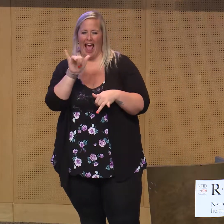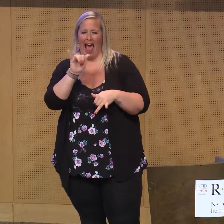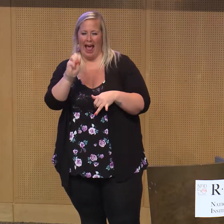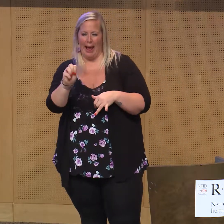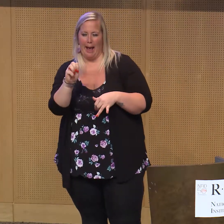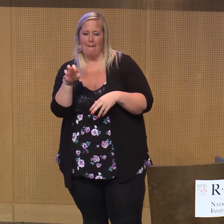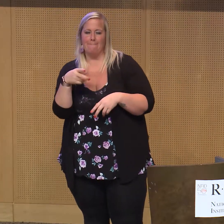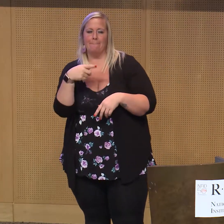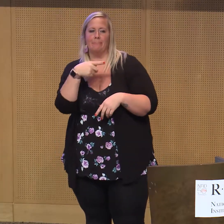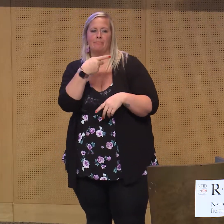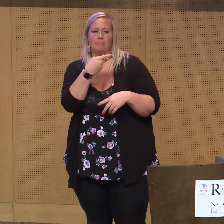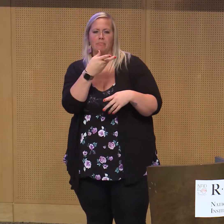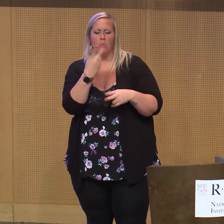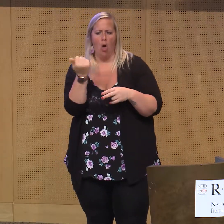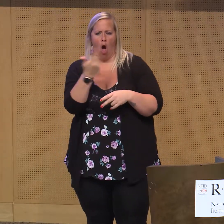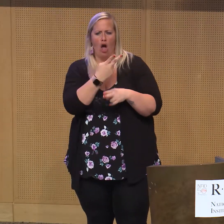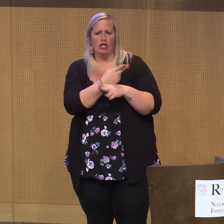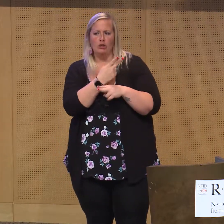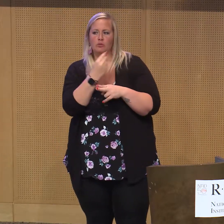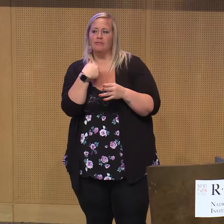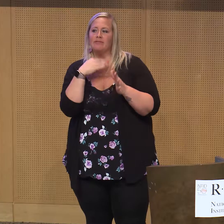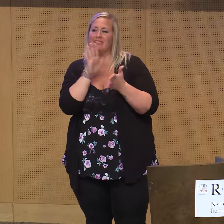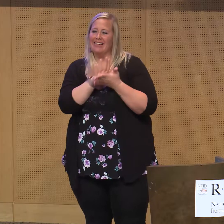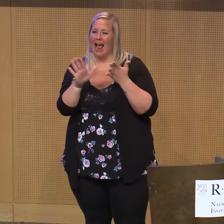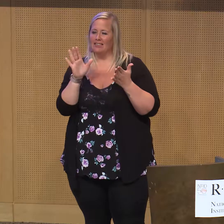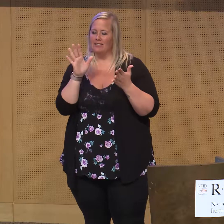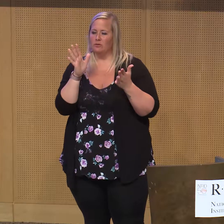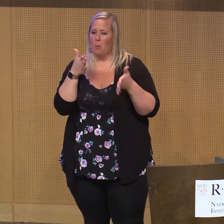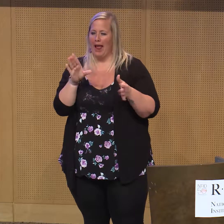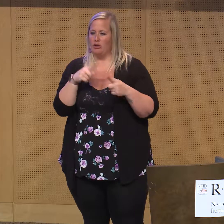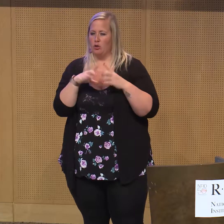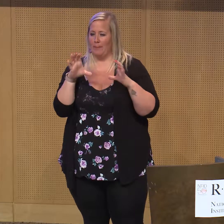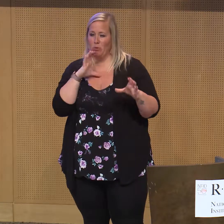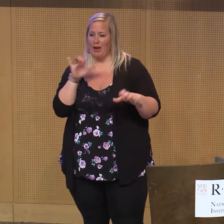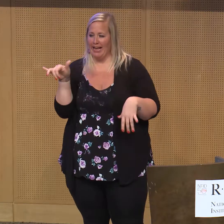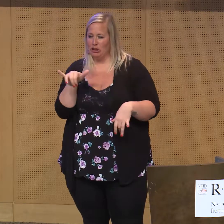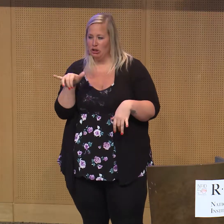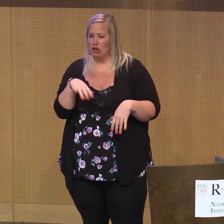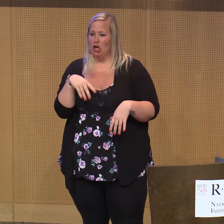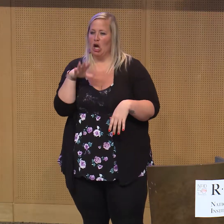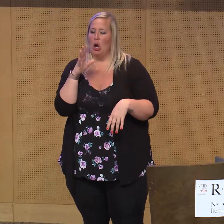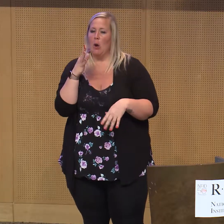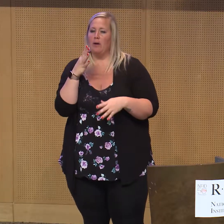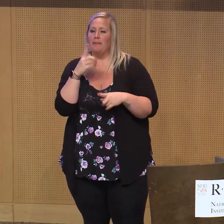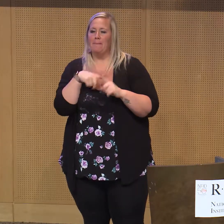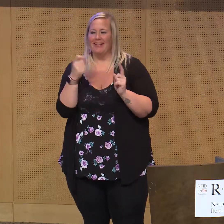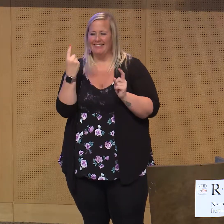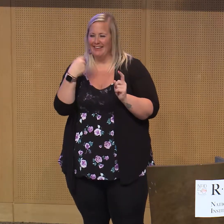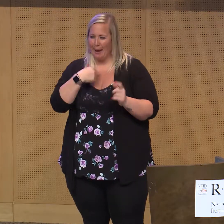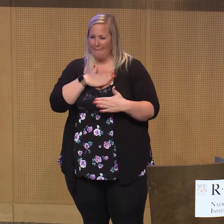We use Slack like an instant messaging. And so everyone in the company uses that. It's a nice way to communicate quickly.